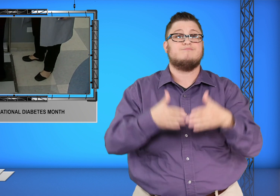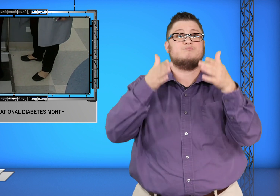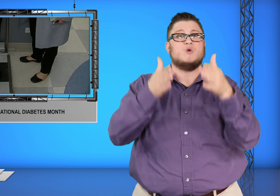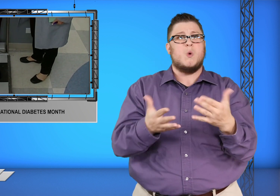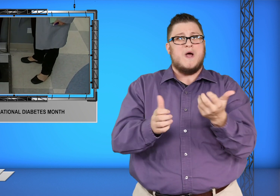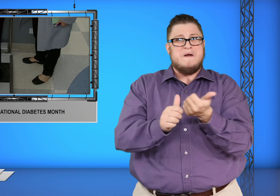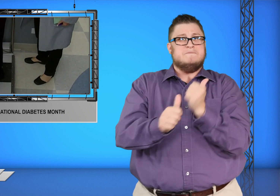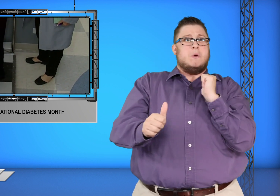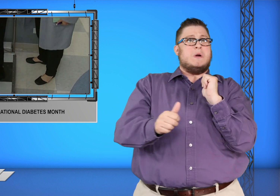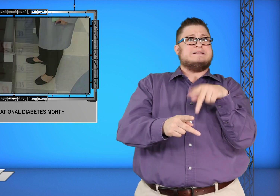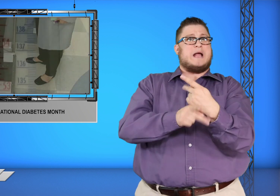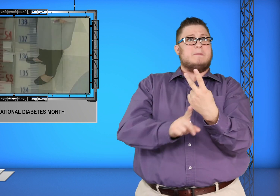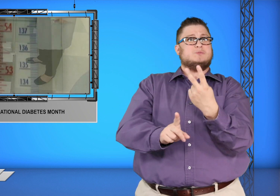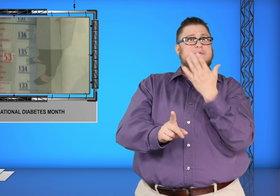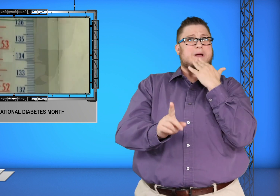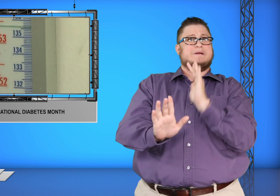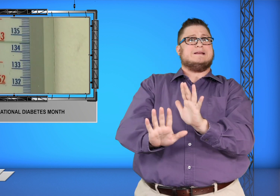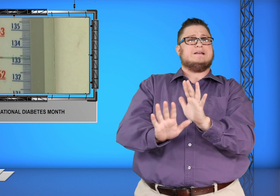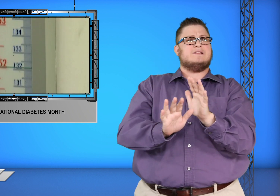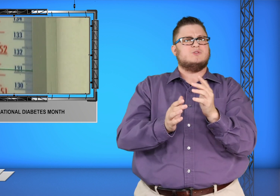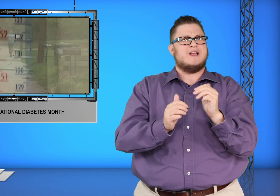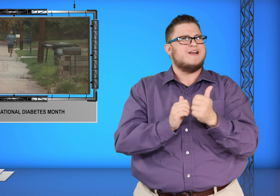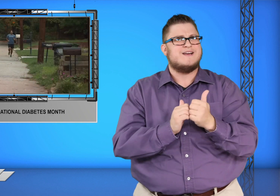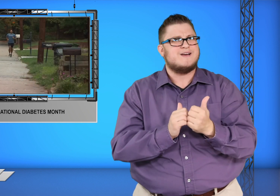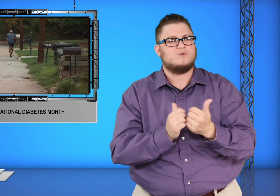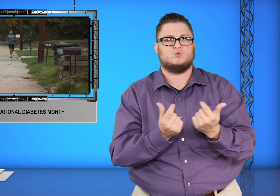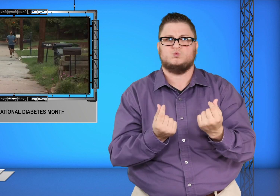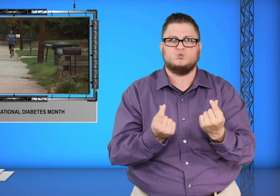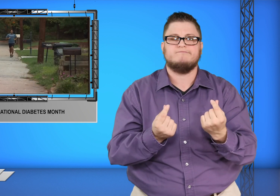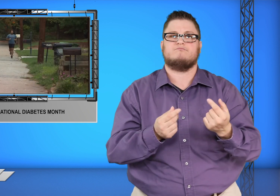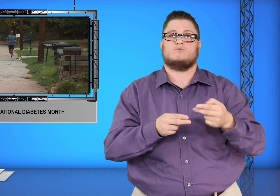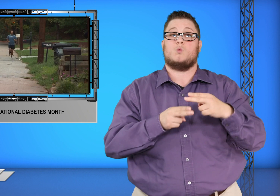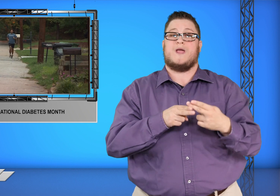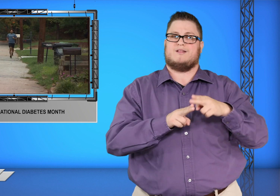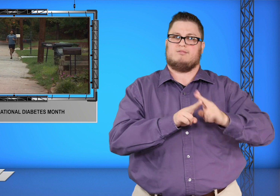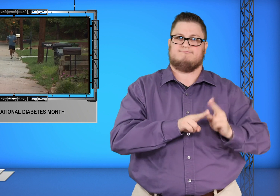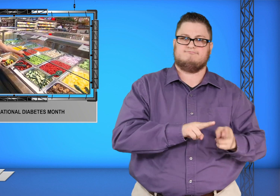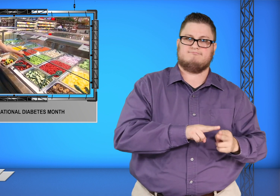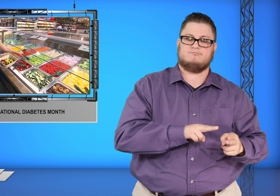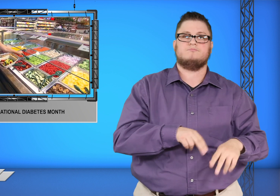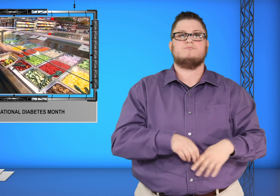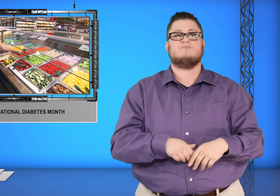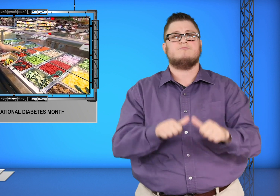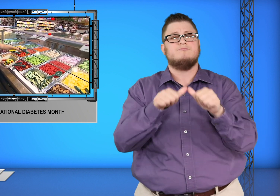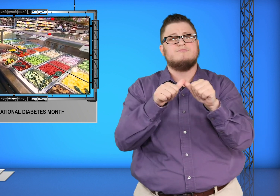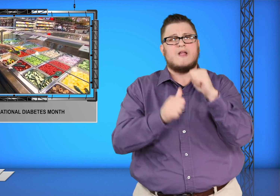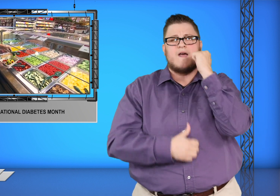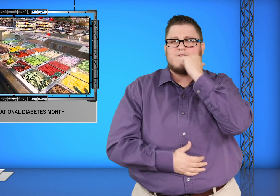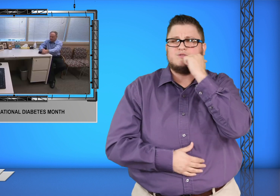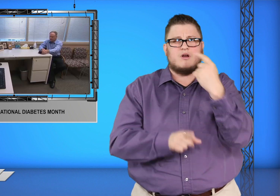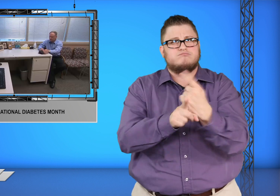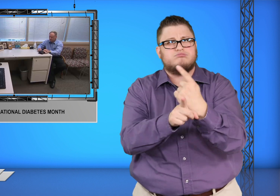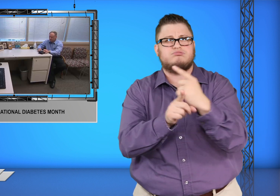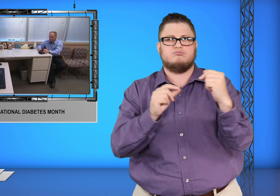A person can lower the chances of developing type 2 diabetes by losing weight, maintaining